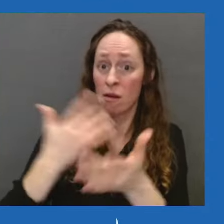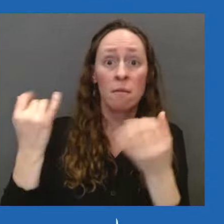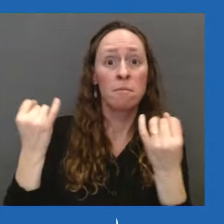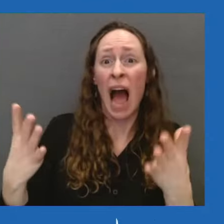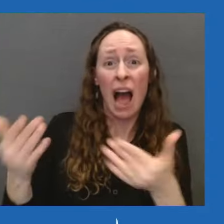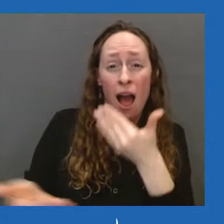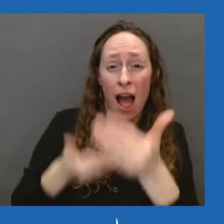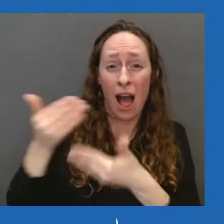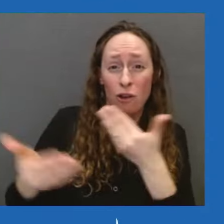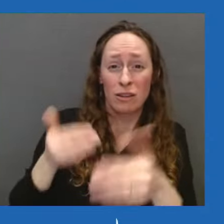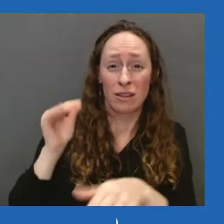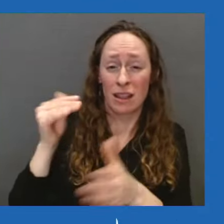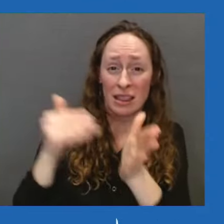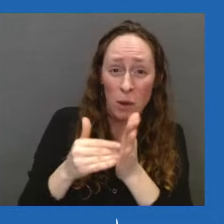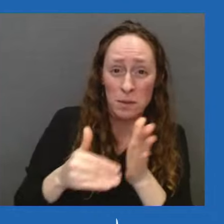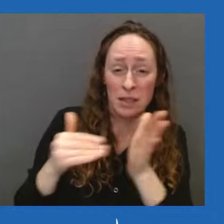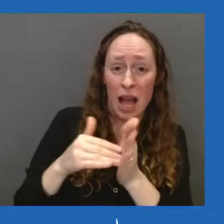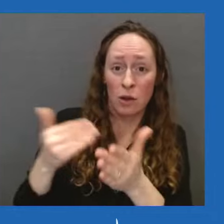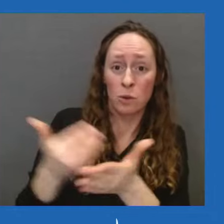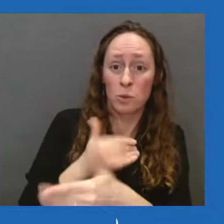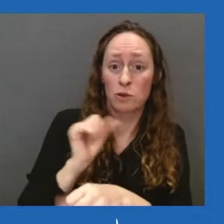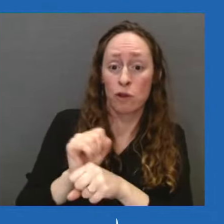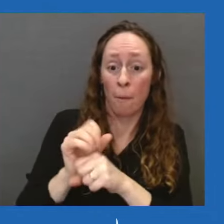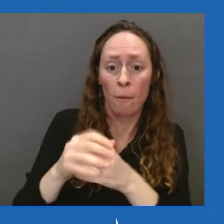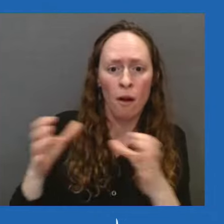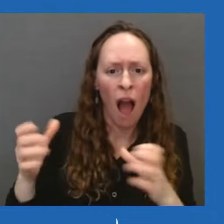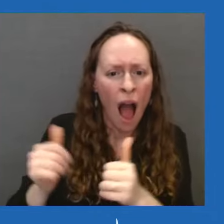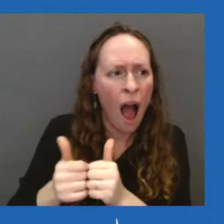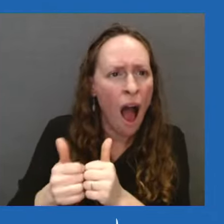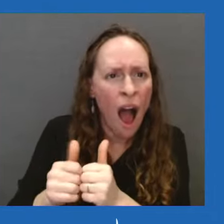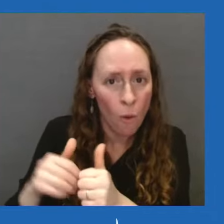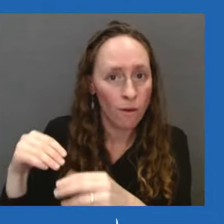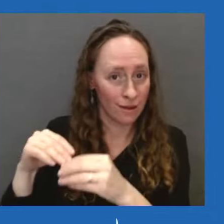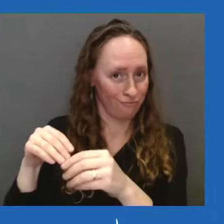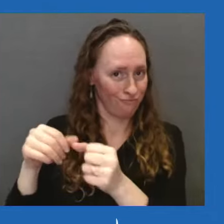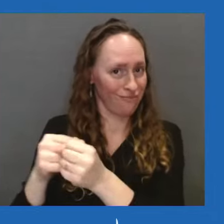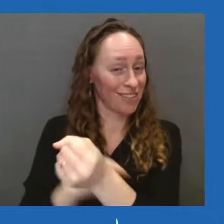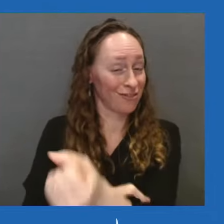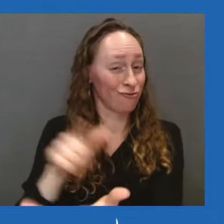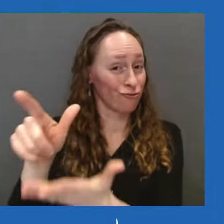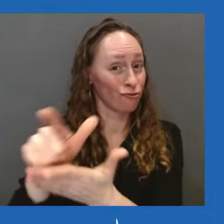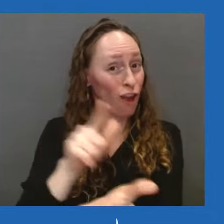And it's going to generate more than $30 million for Florida mul- -- multiple times over.